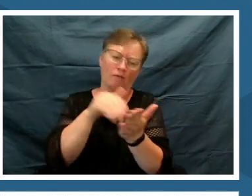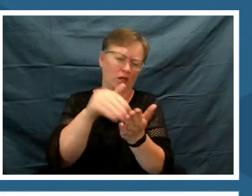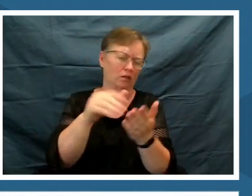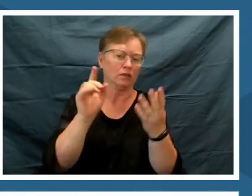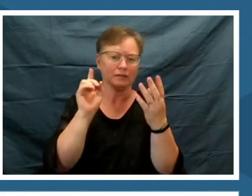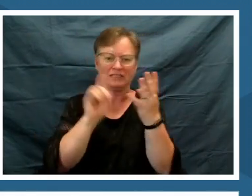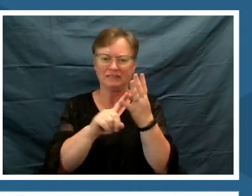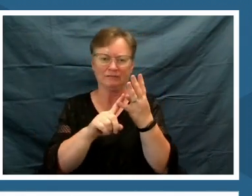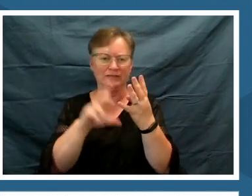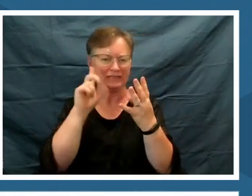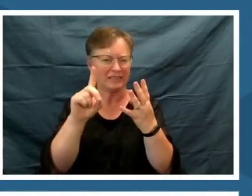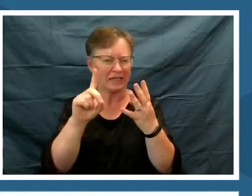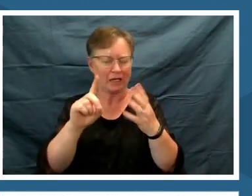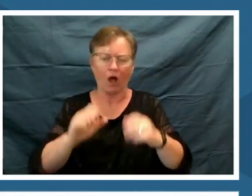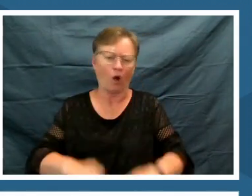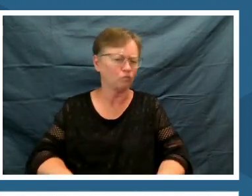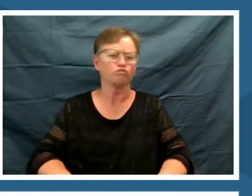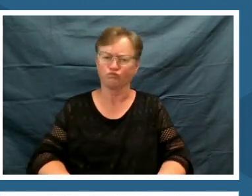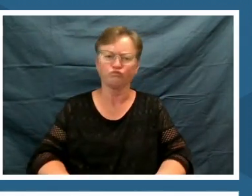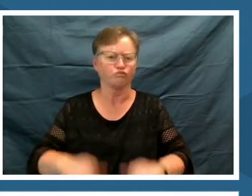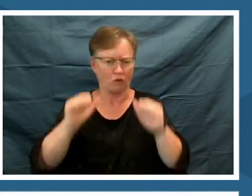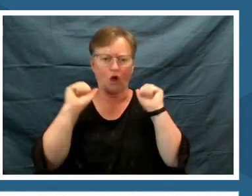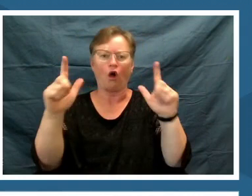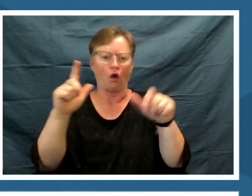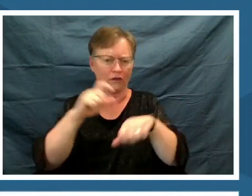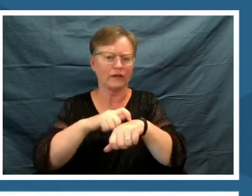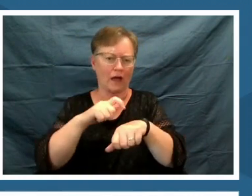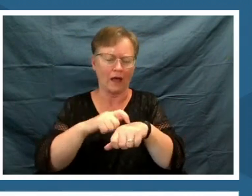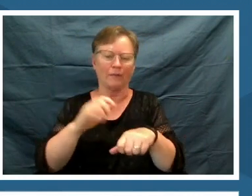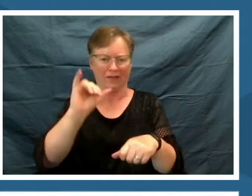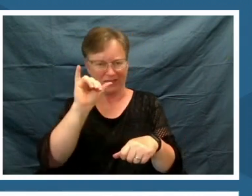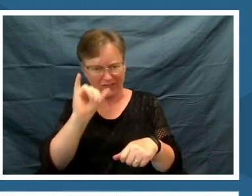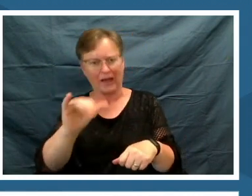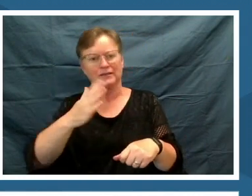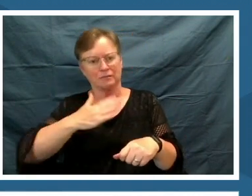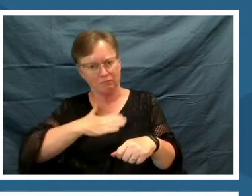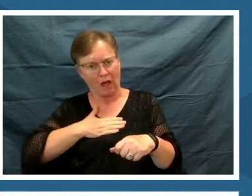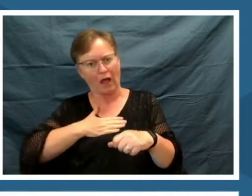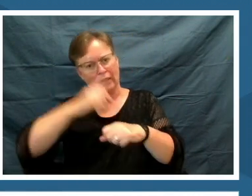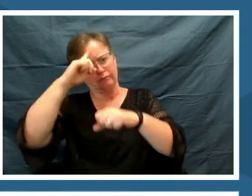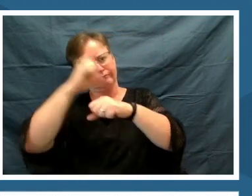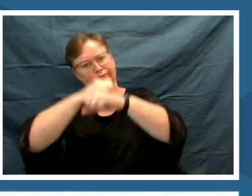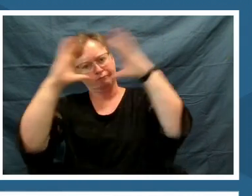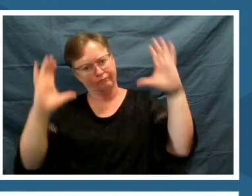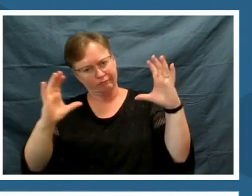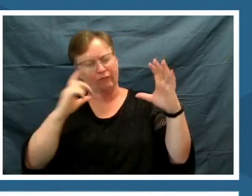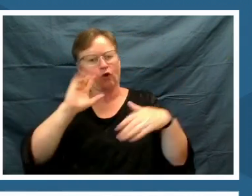i use for all of my teaching practices